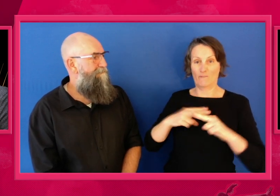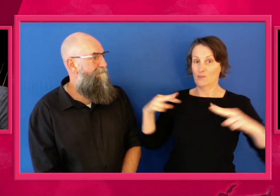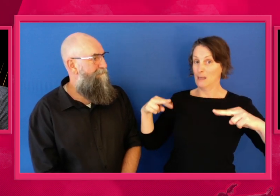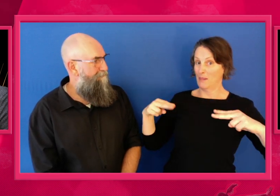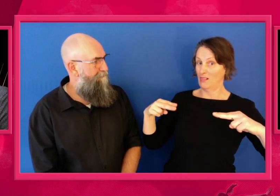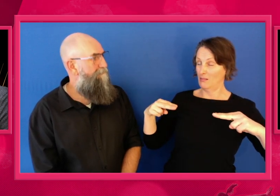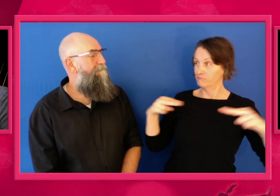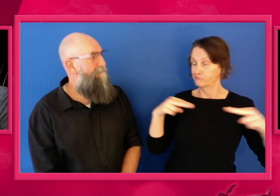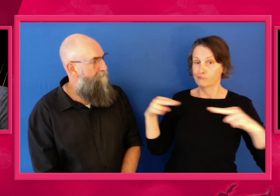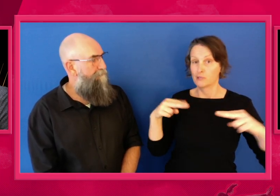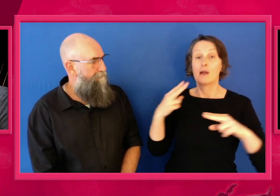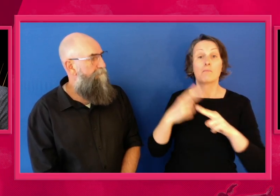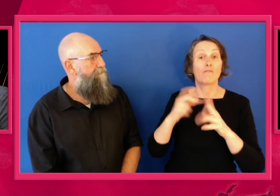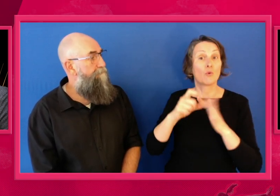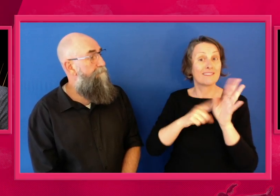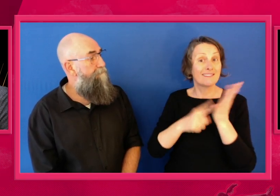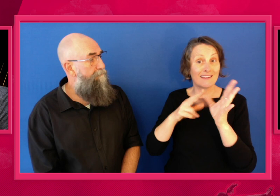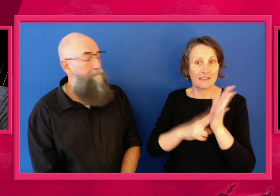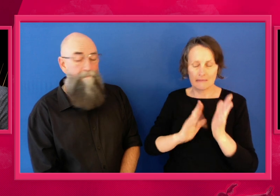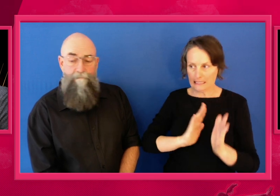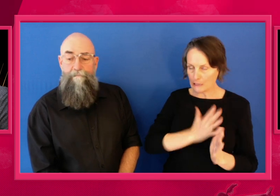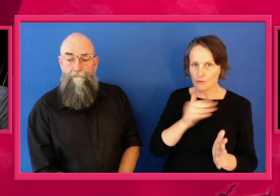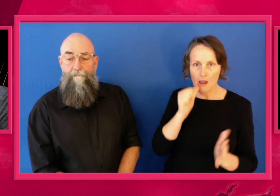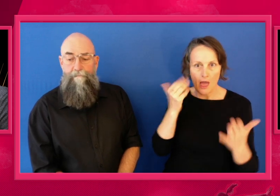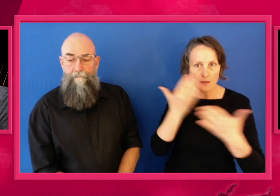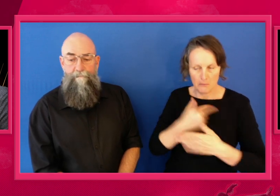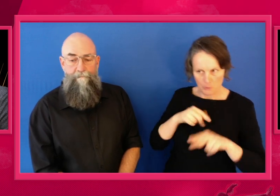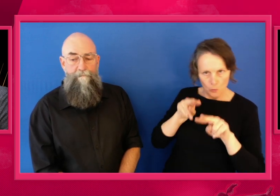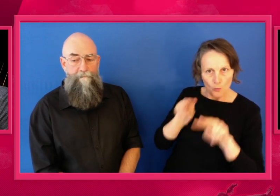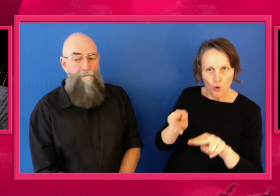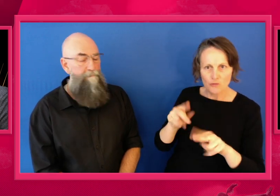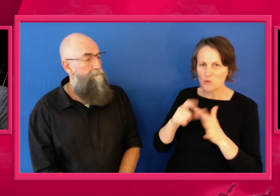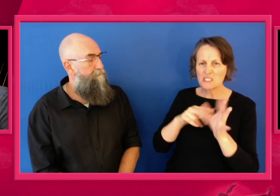it was interesting for me to see him last night because he cruised through, cruised